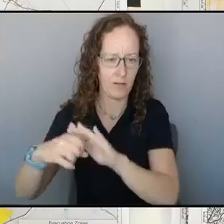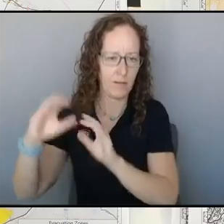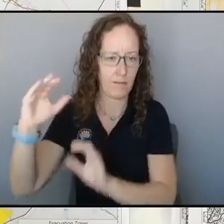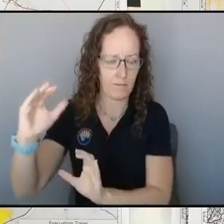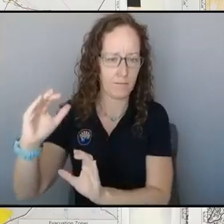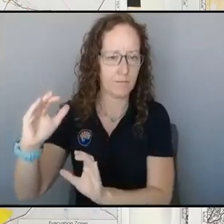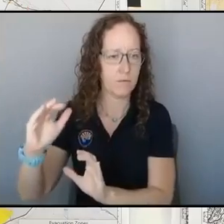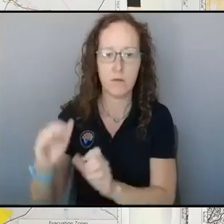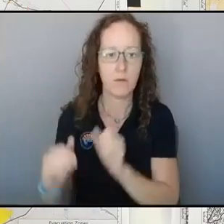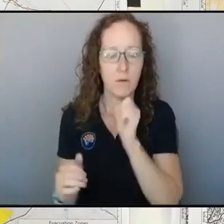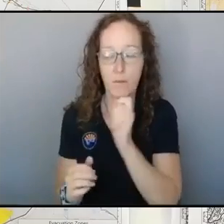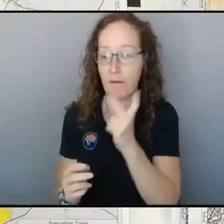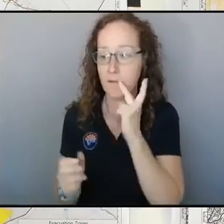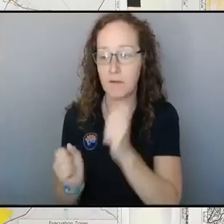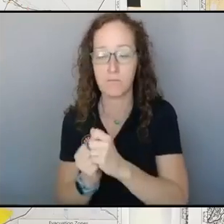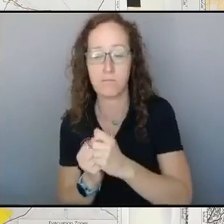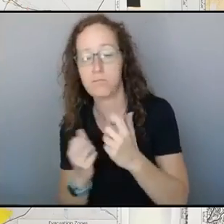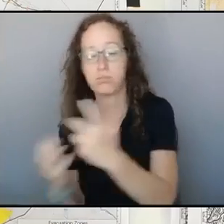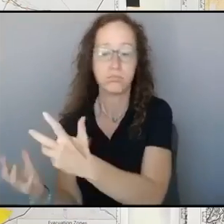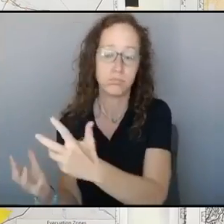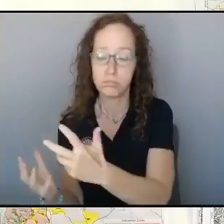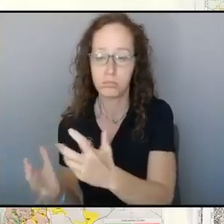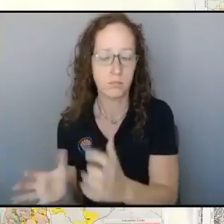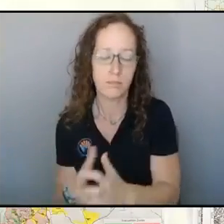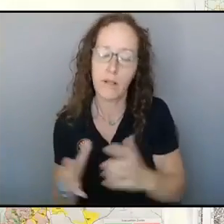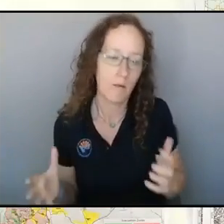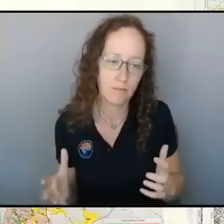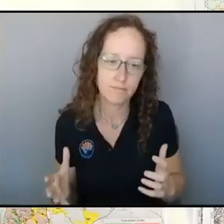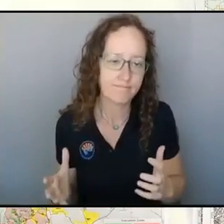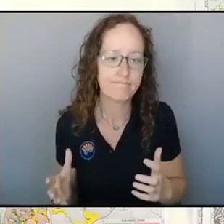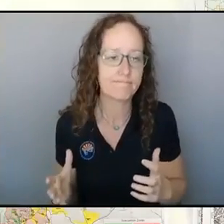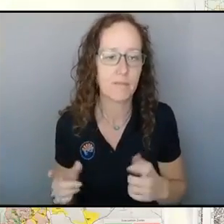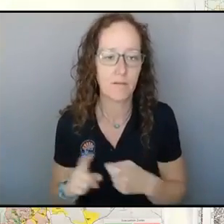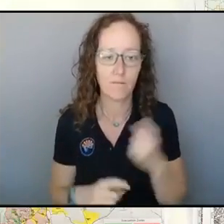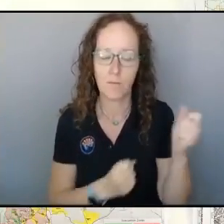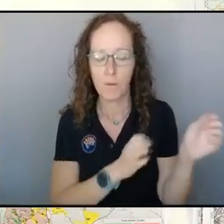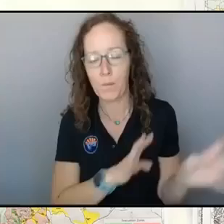extend via the helping of those winds. Now, what came in behind